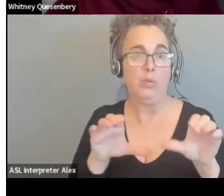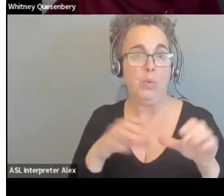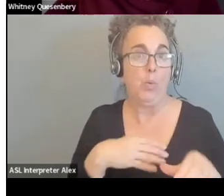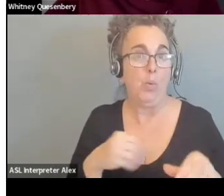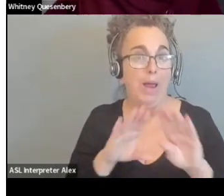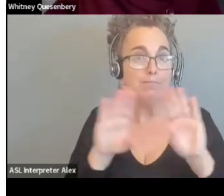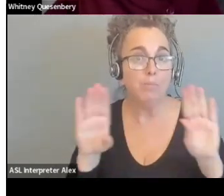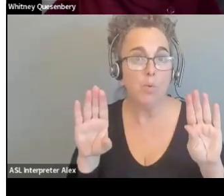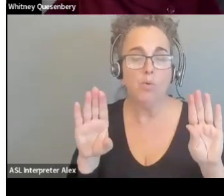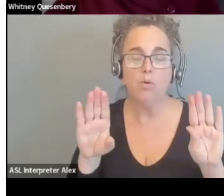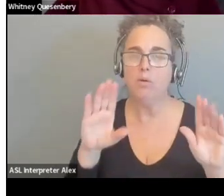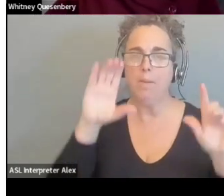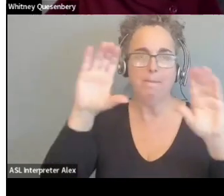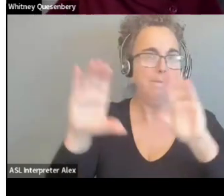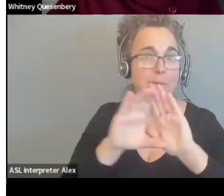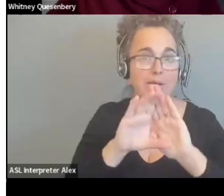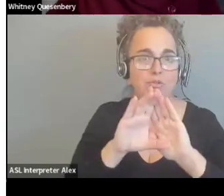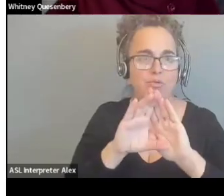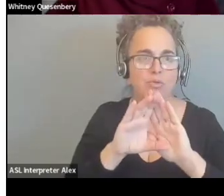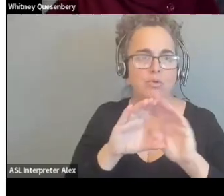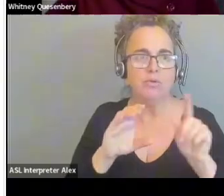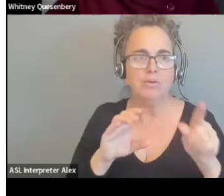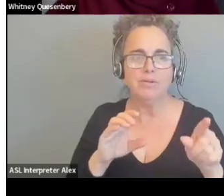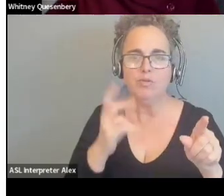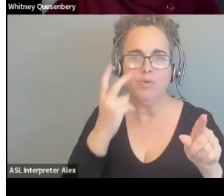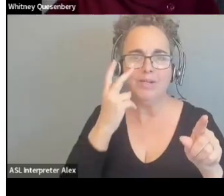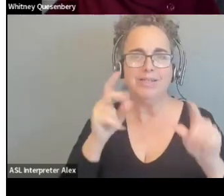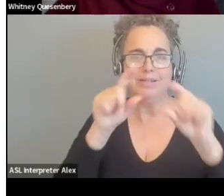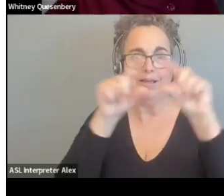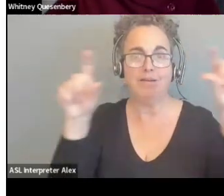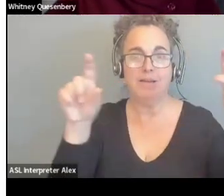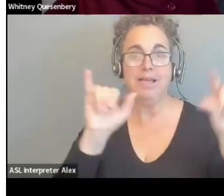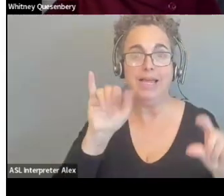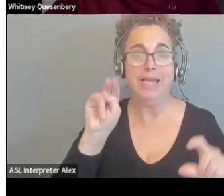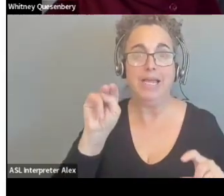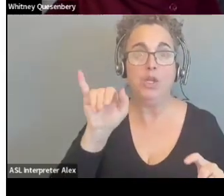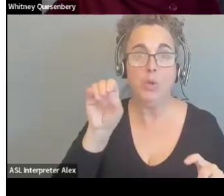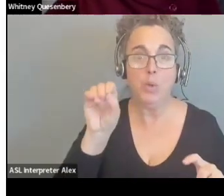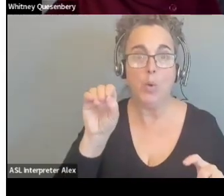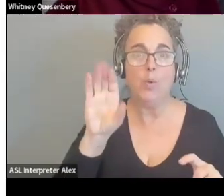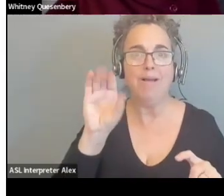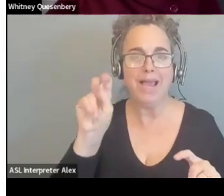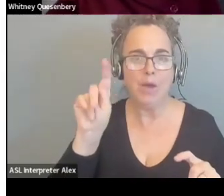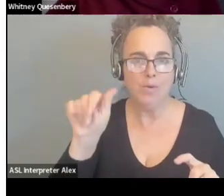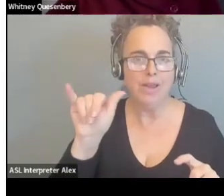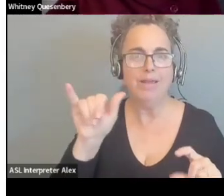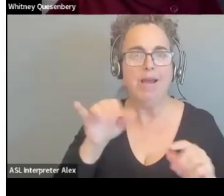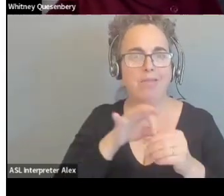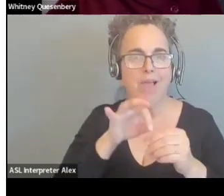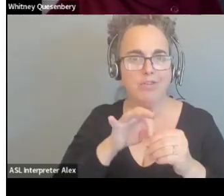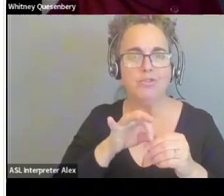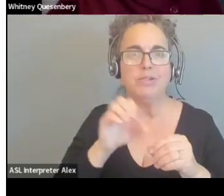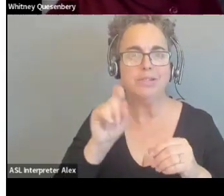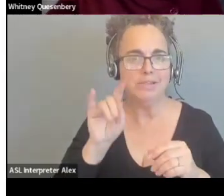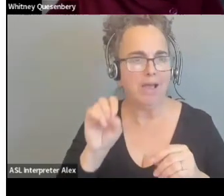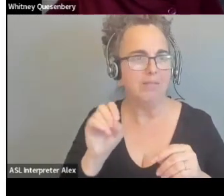picture of a screen, this shows a picture of an official INO County election site with a bunch of stickies on it. Some are green and some are red.